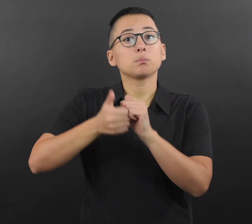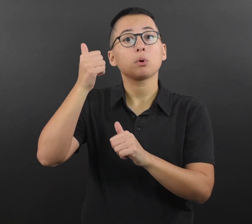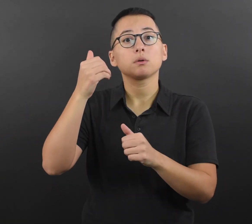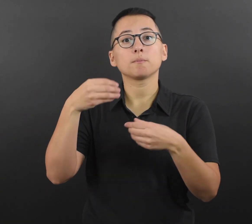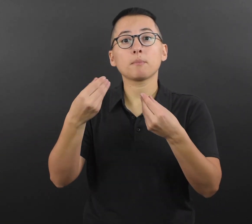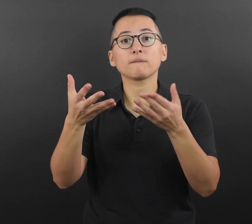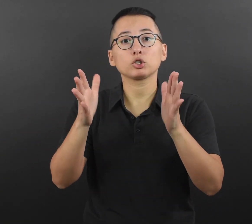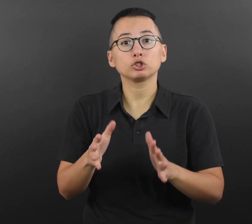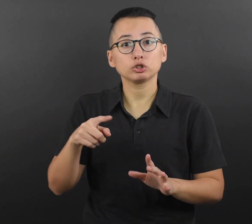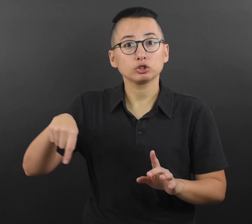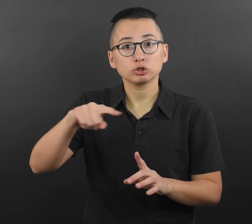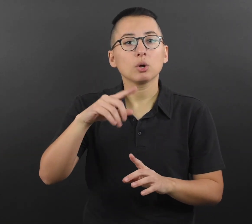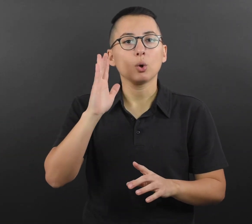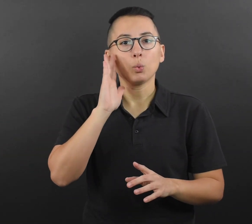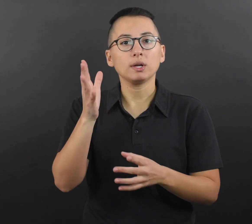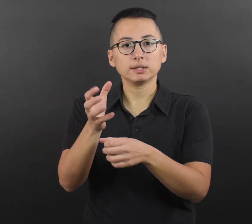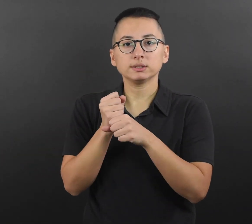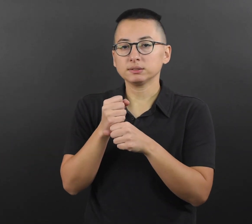vaccines by this weekend. •